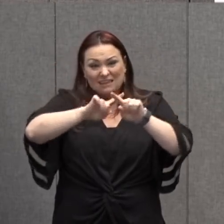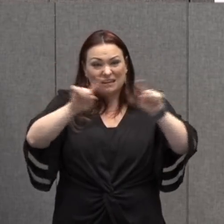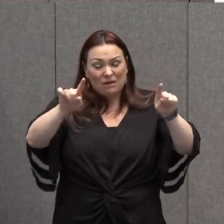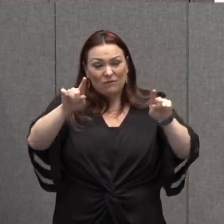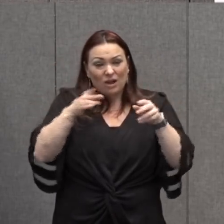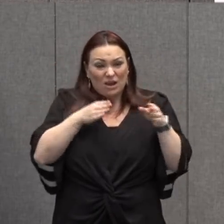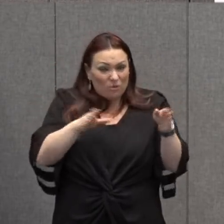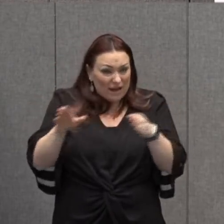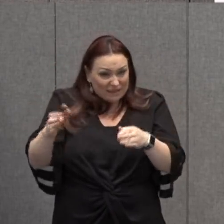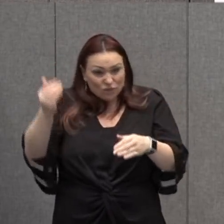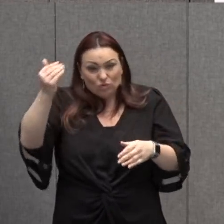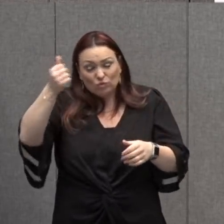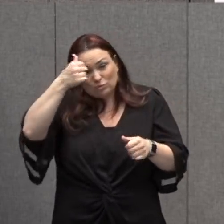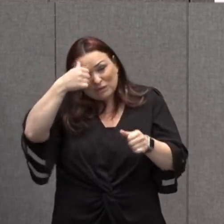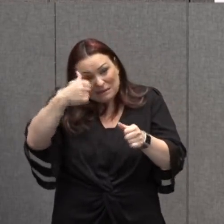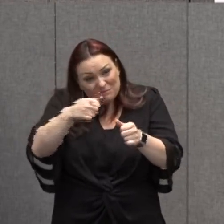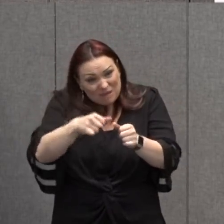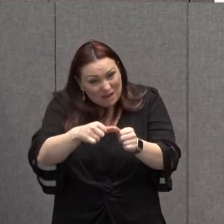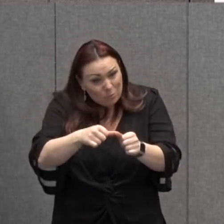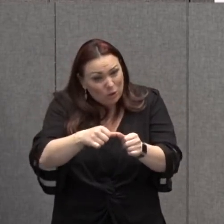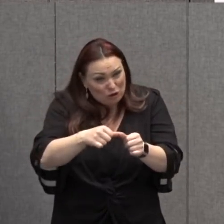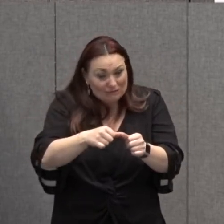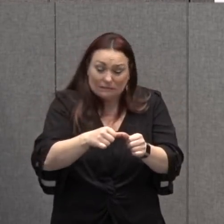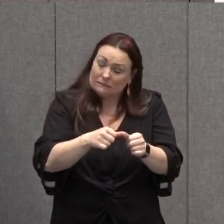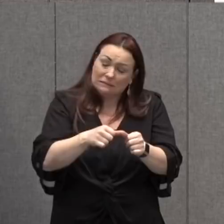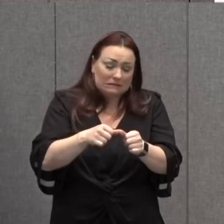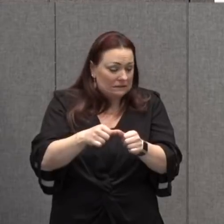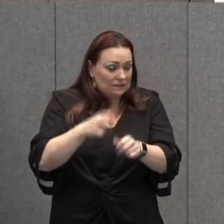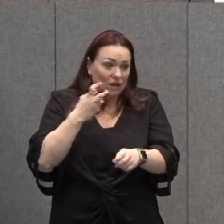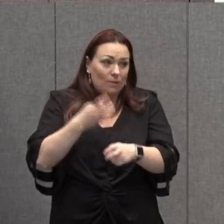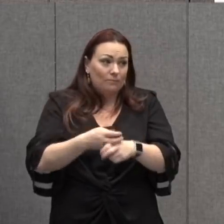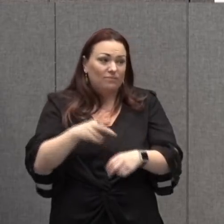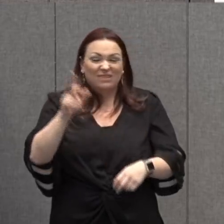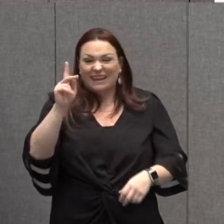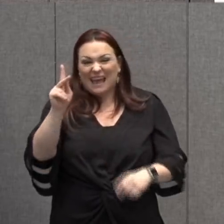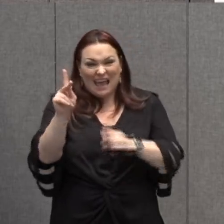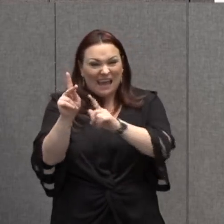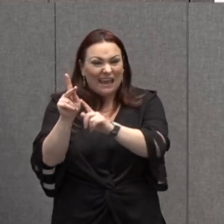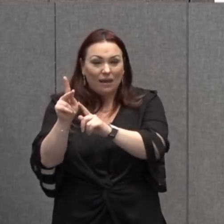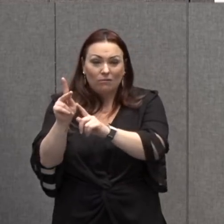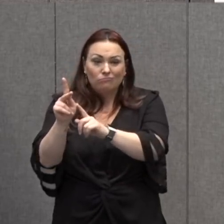and there's, yeah. So the K, you don't get to hear the K.